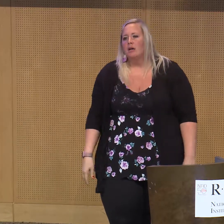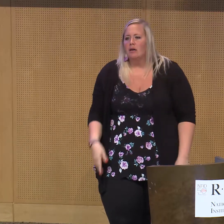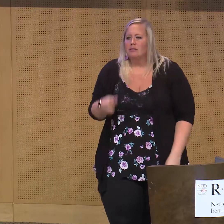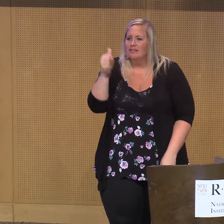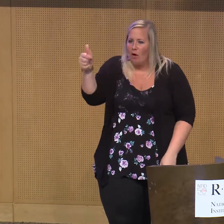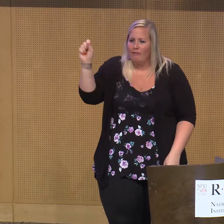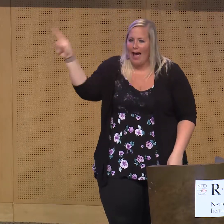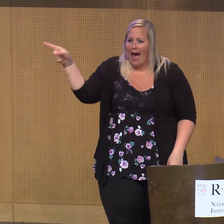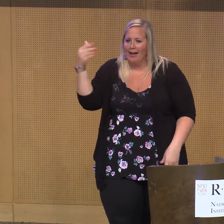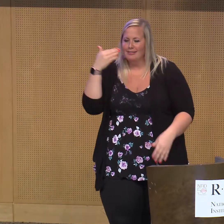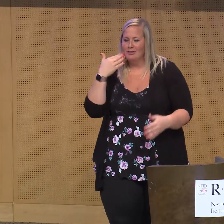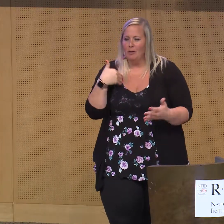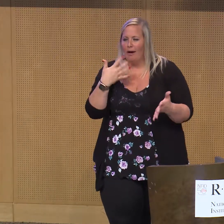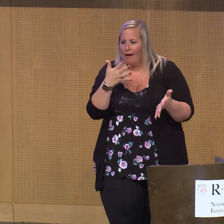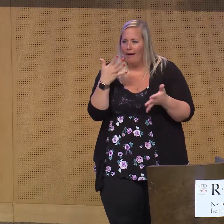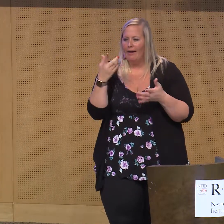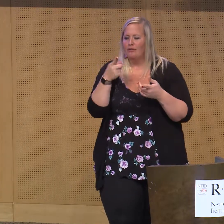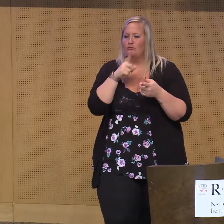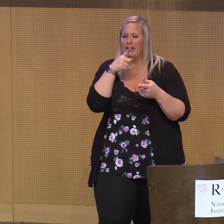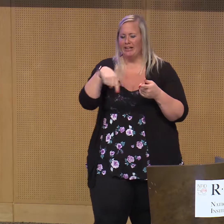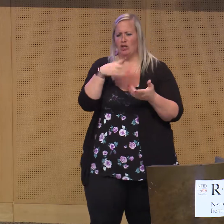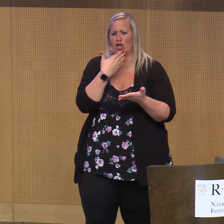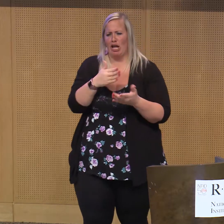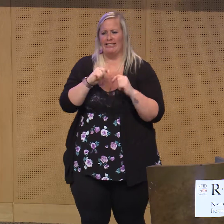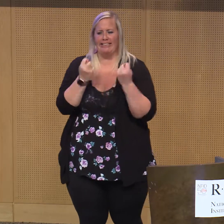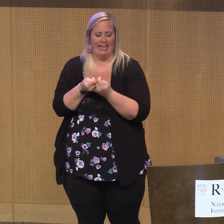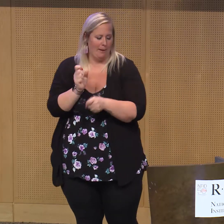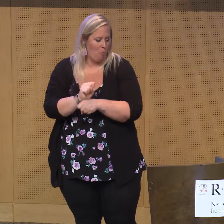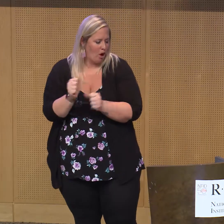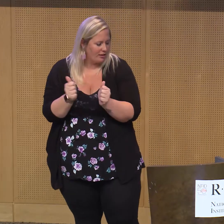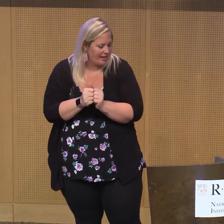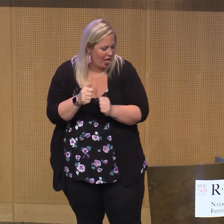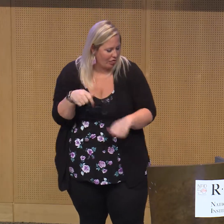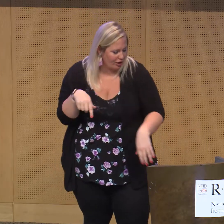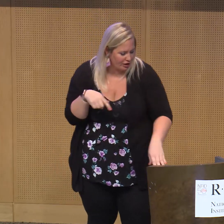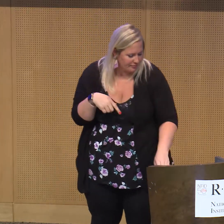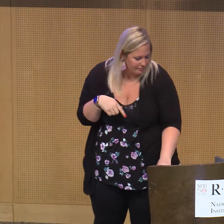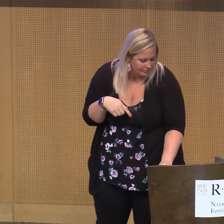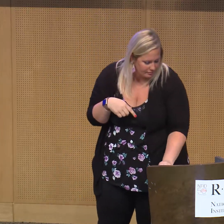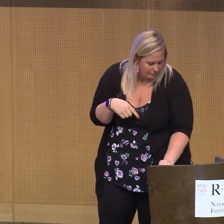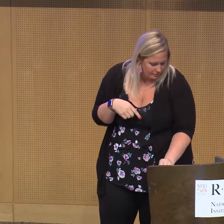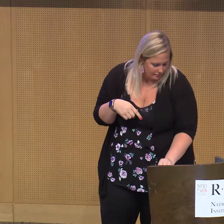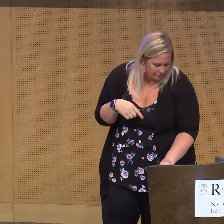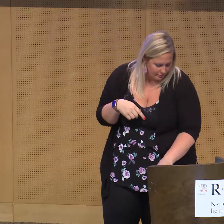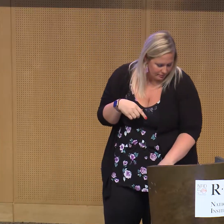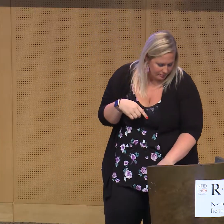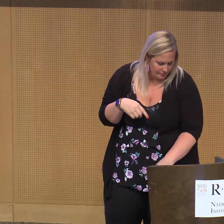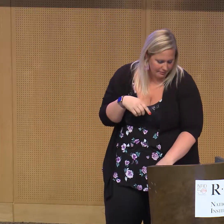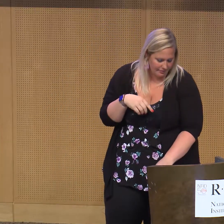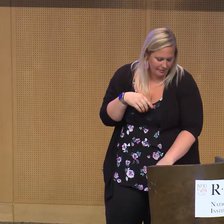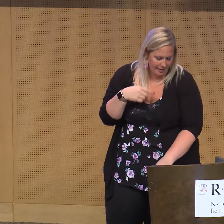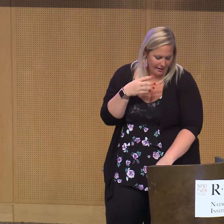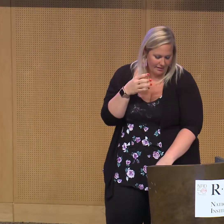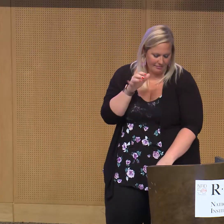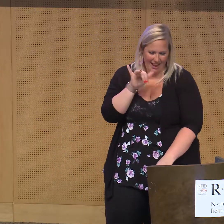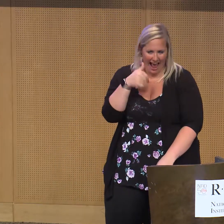And they're wonderful. They'll explain things. They never roll their eyes. They never ask me to just figure it out on my own. They're great that way.